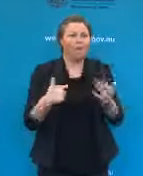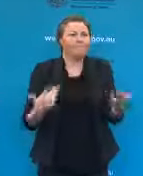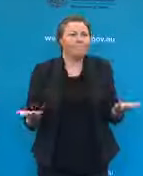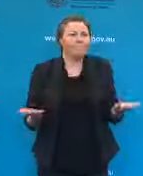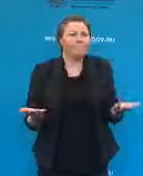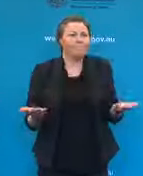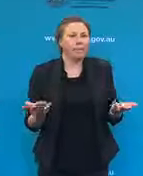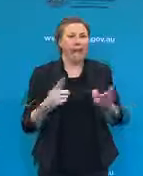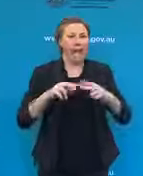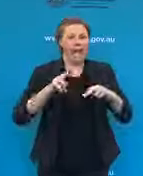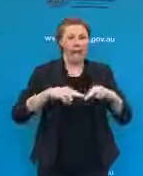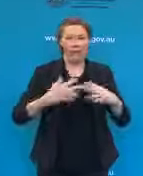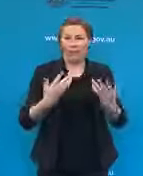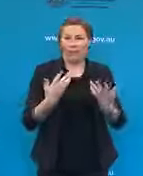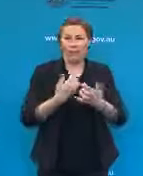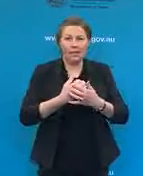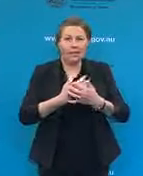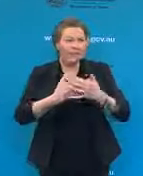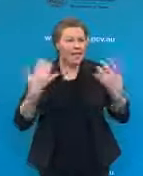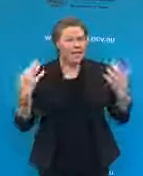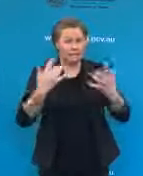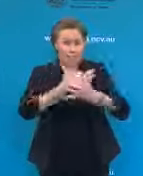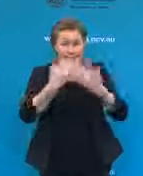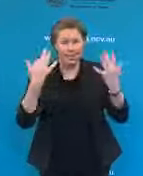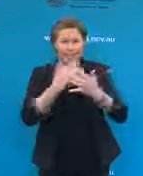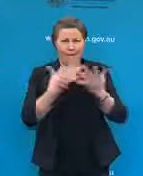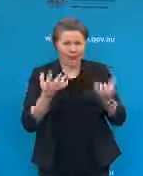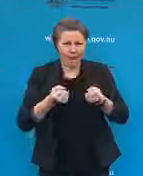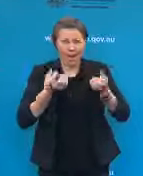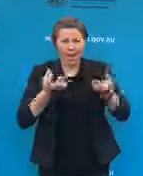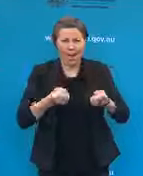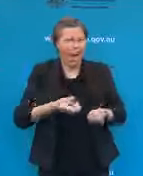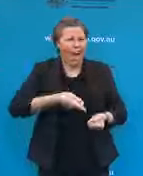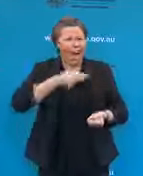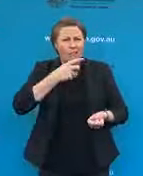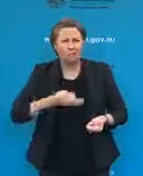would be extremely concerned but there is no official definition of a second